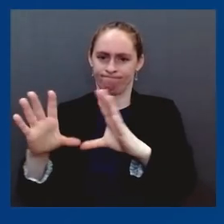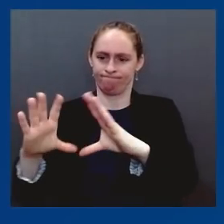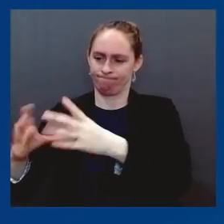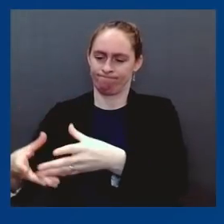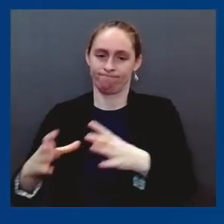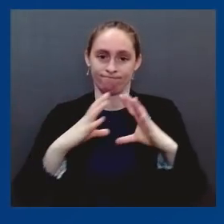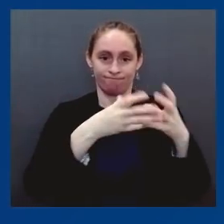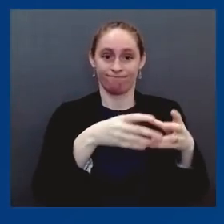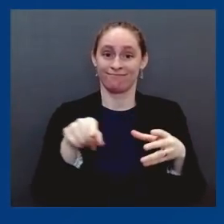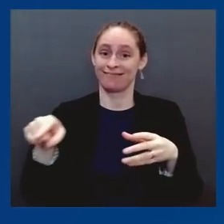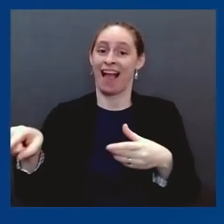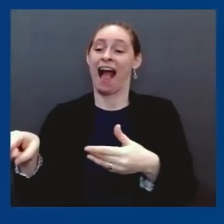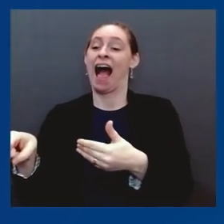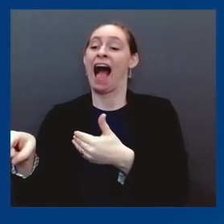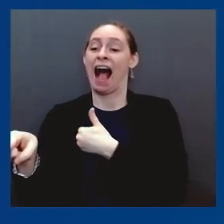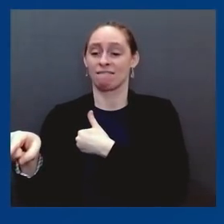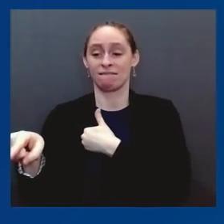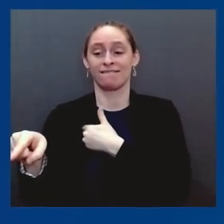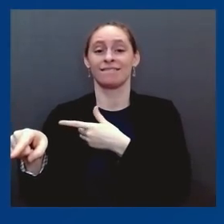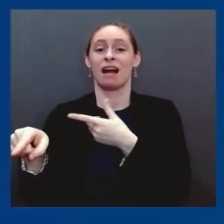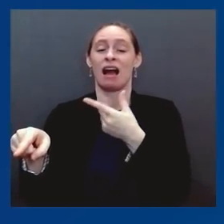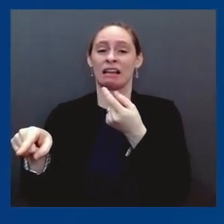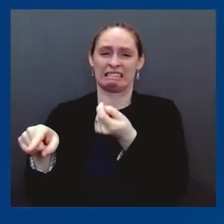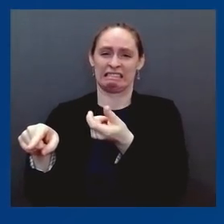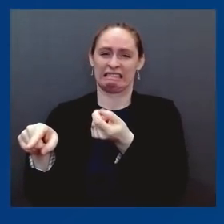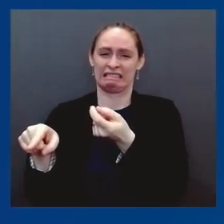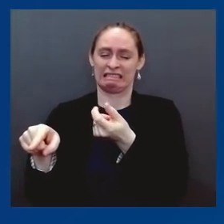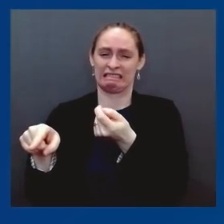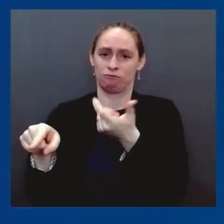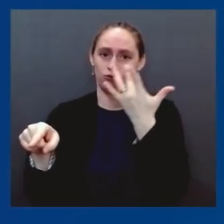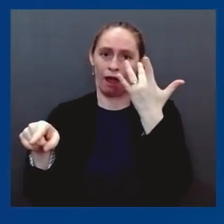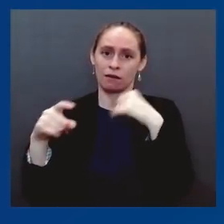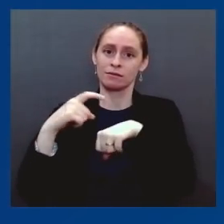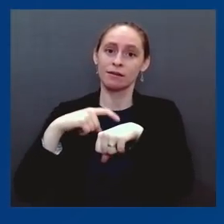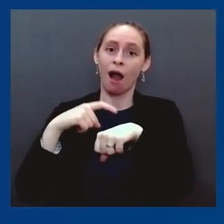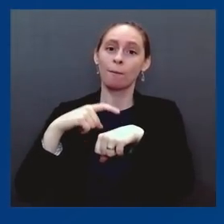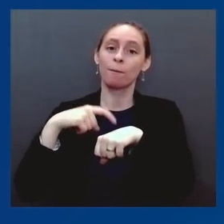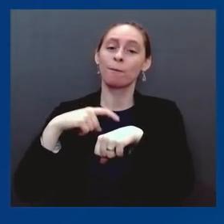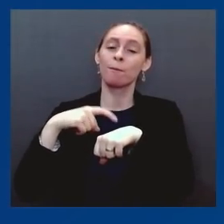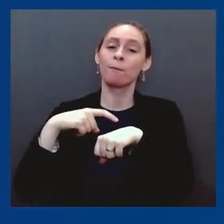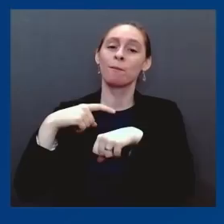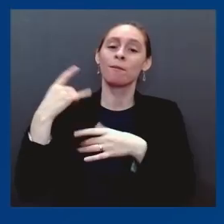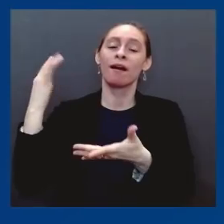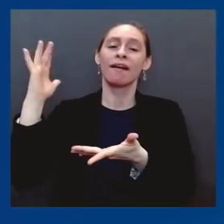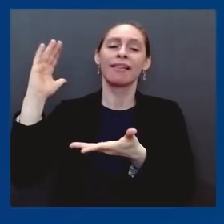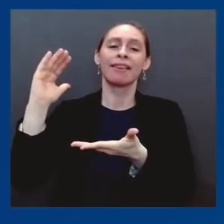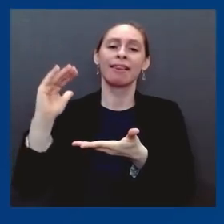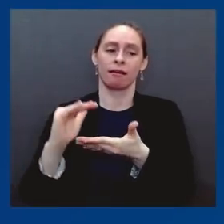Mr. Zients: Next question. Moderator: All right. We have time for a few more questions. Let's go to Asma Khalid at NPR.